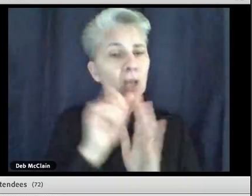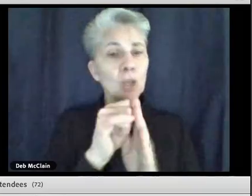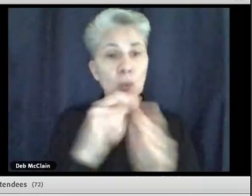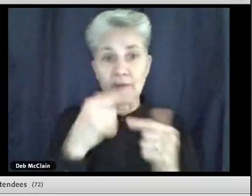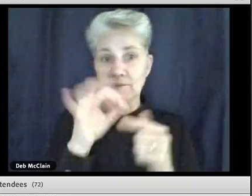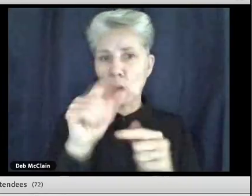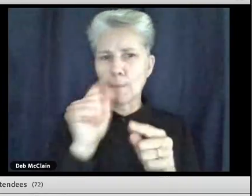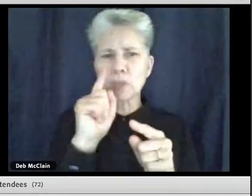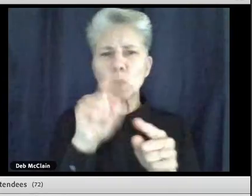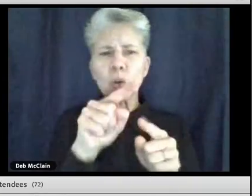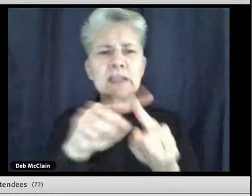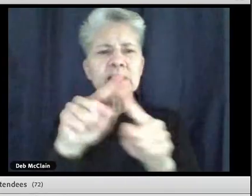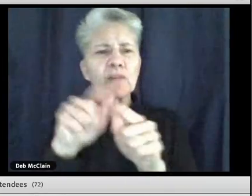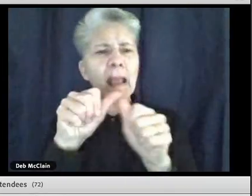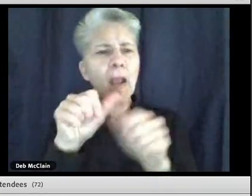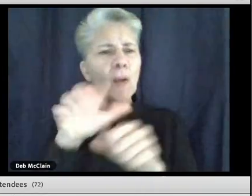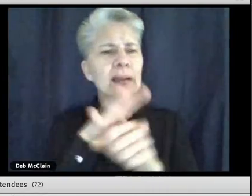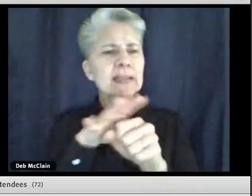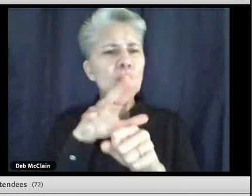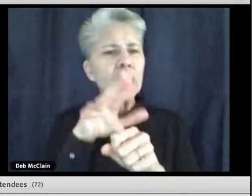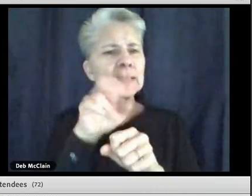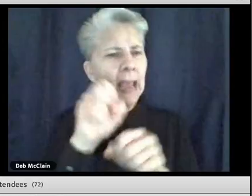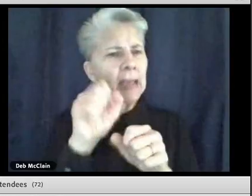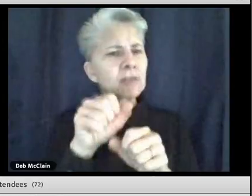but you want to look at other parts of the United States. You can do that.